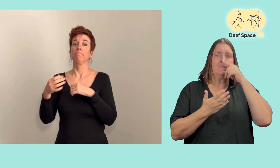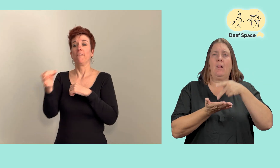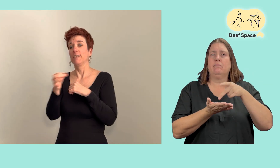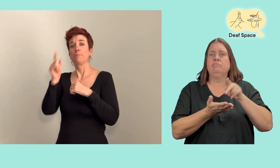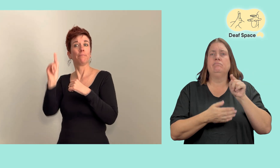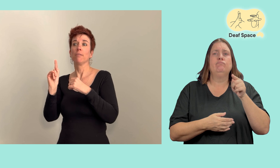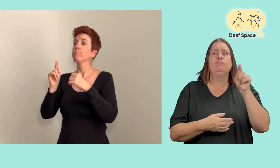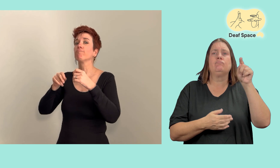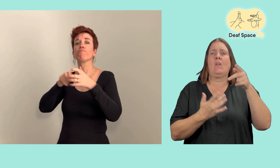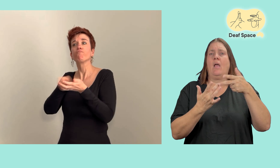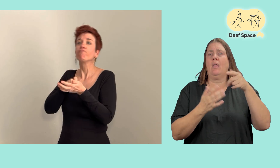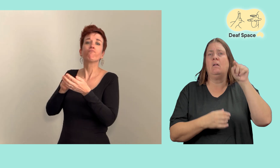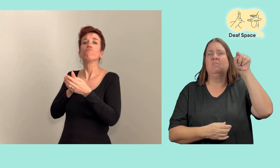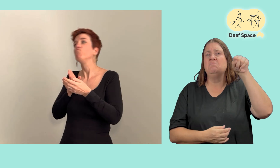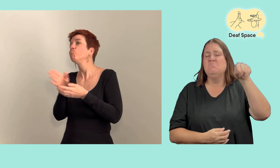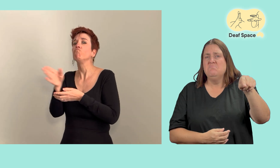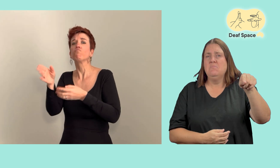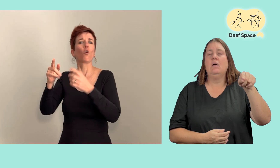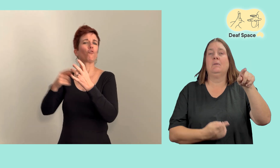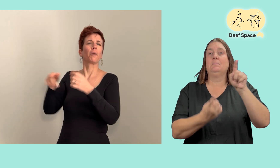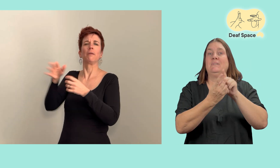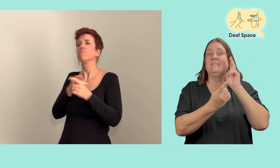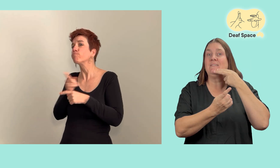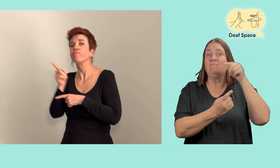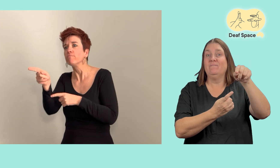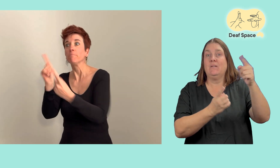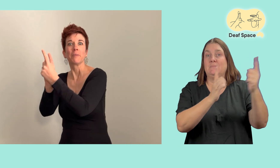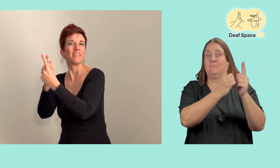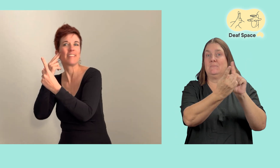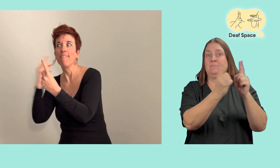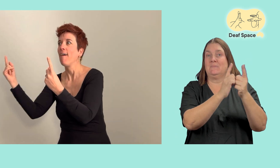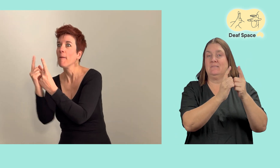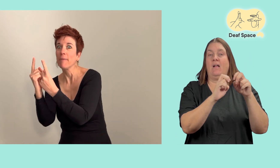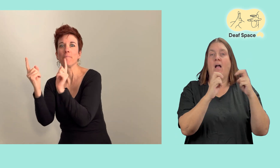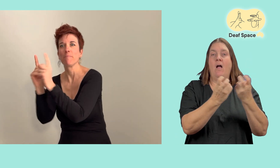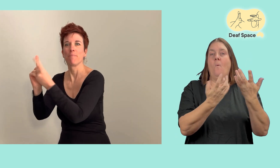Another example is Deaf people walking to another place and when they meet with other Deaf people,